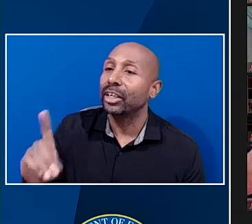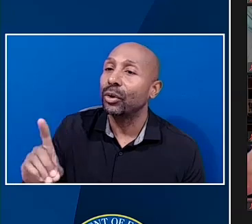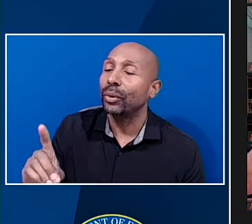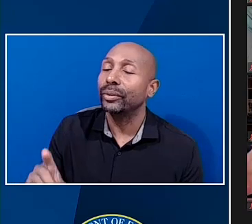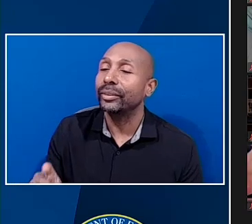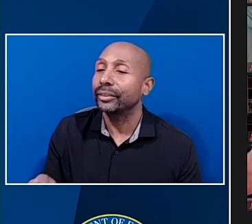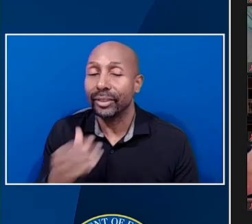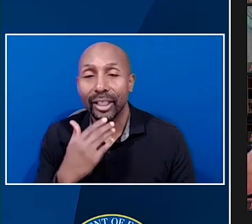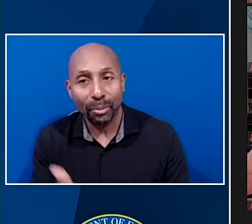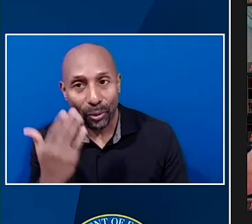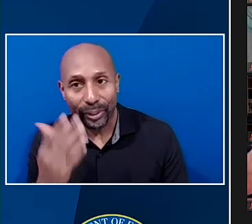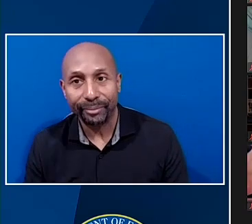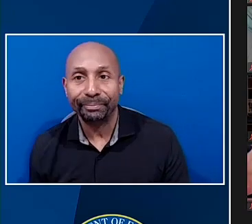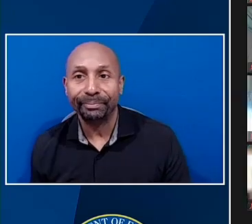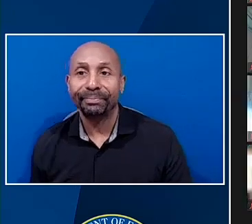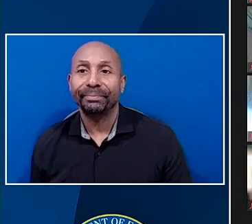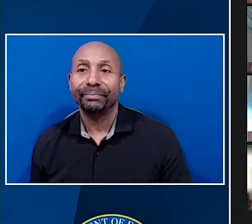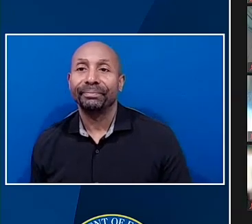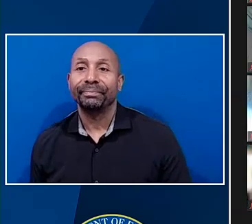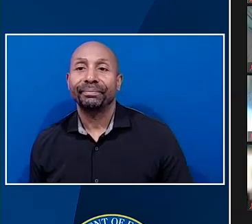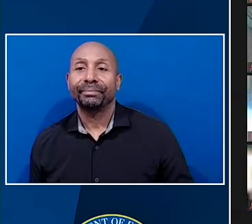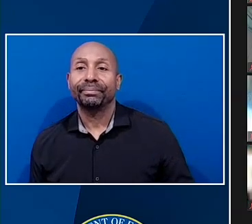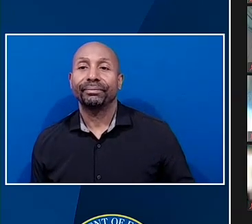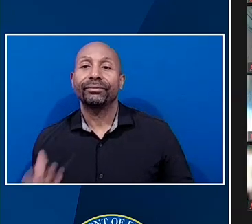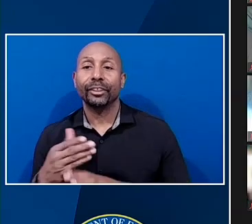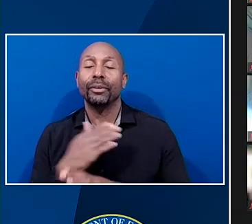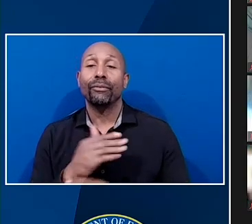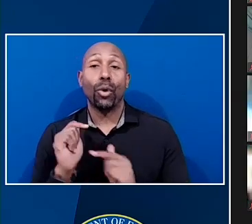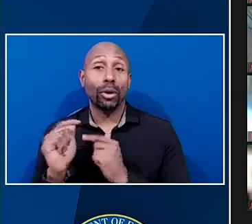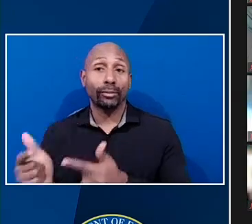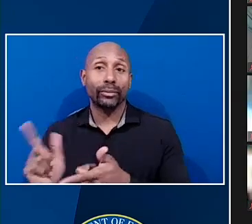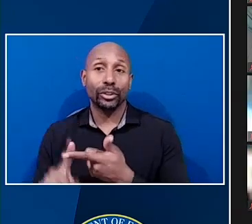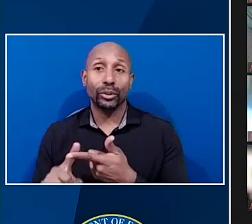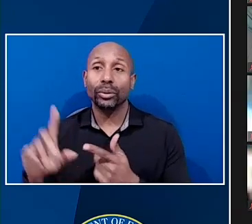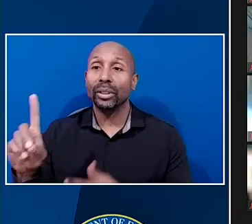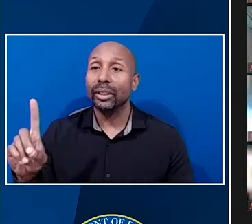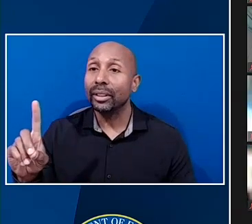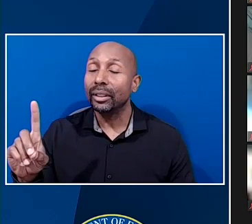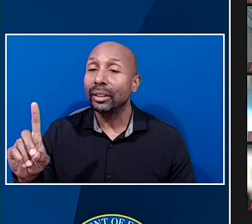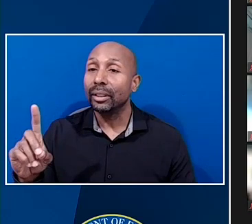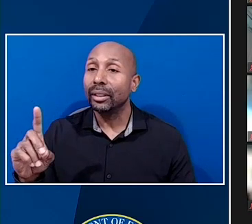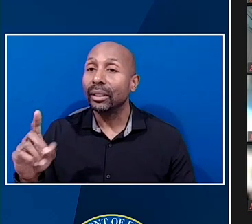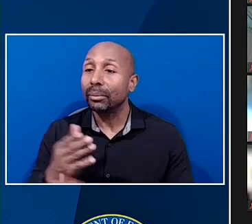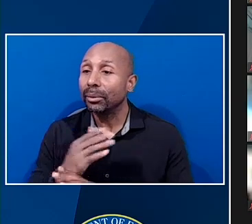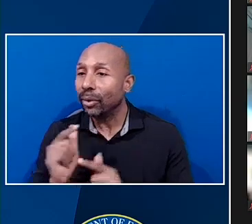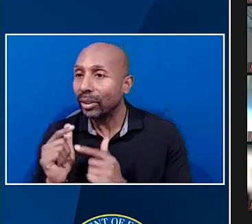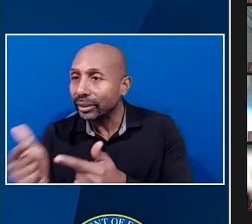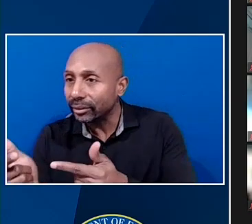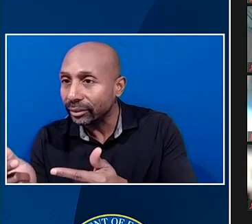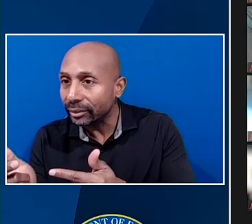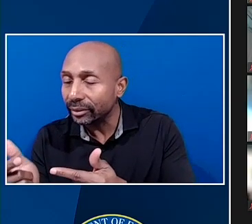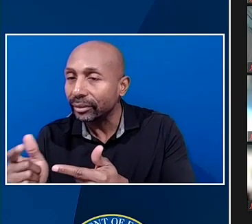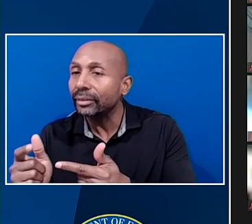Before I turn it over to Dave for- to get us started with R2T4, we do have just two